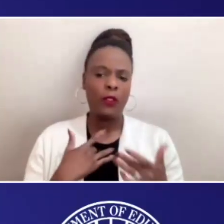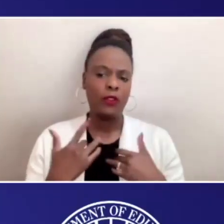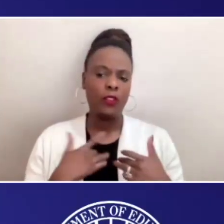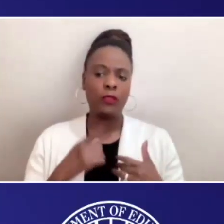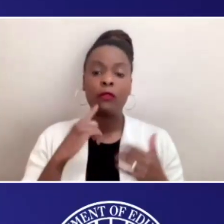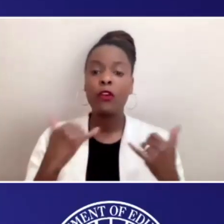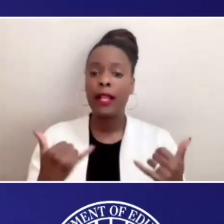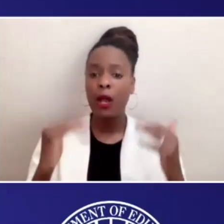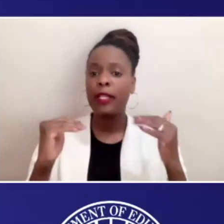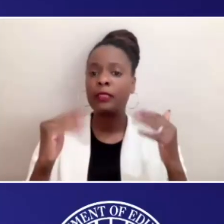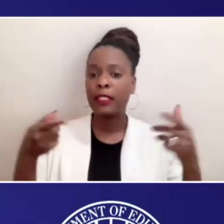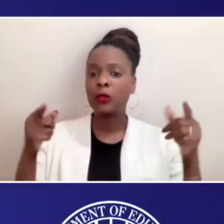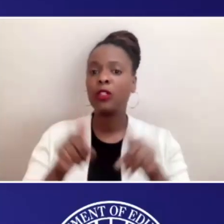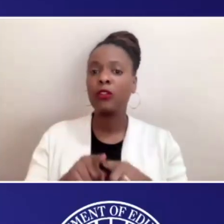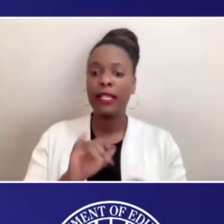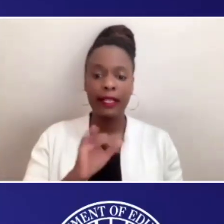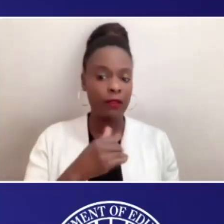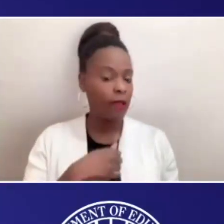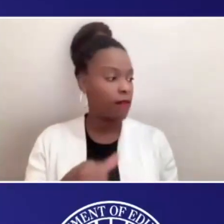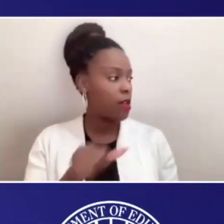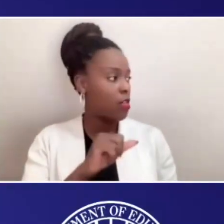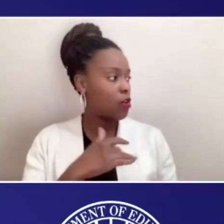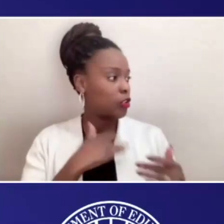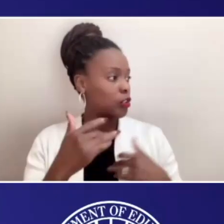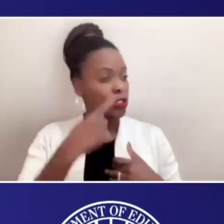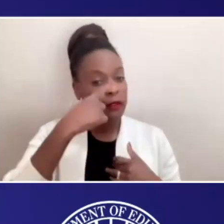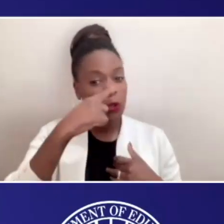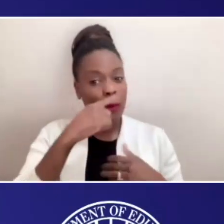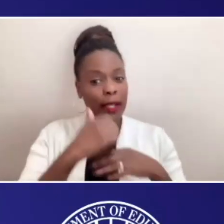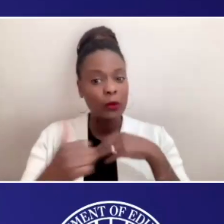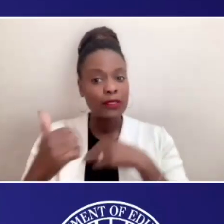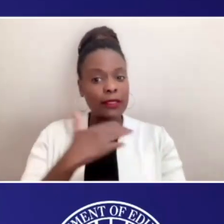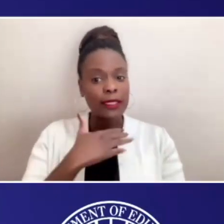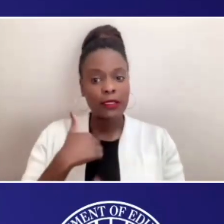Should you have additional concerns, if you could get those to us so that we could take a look at those too, that would be great.